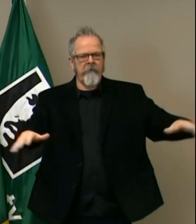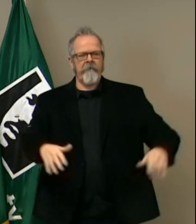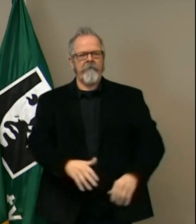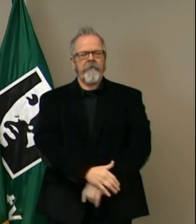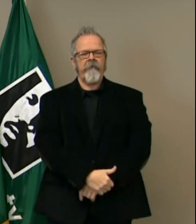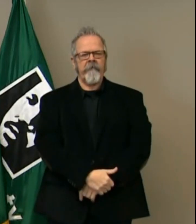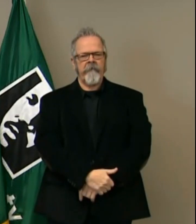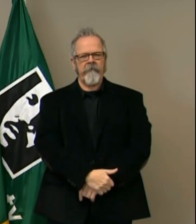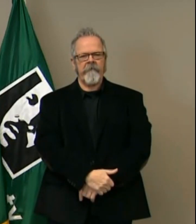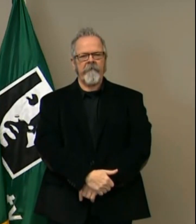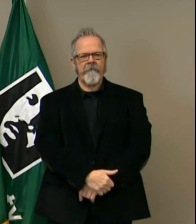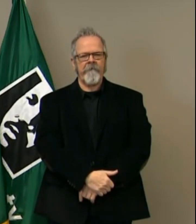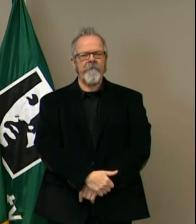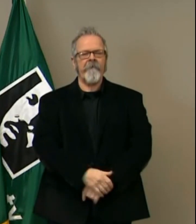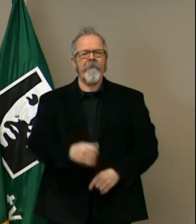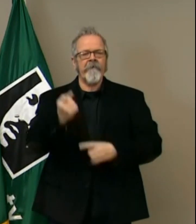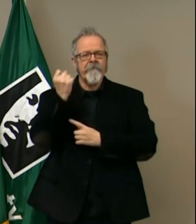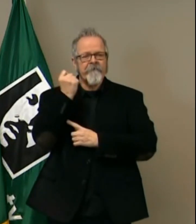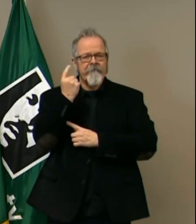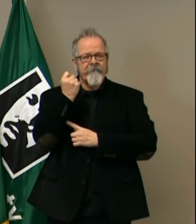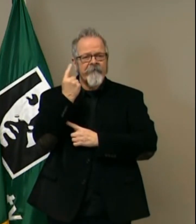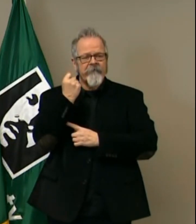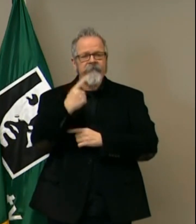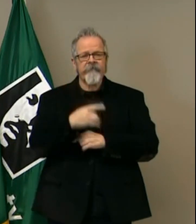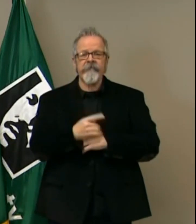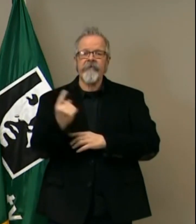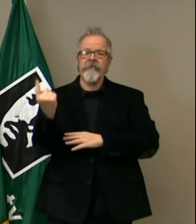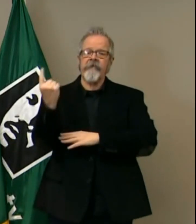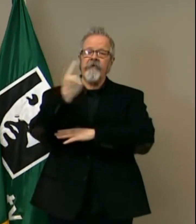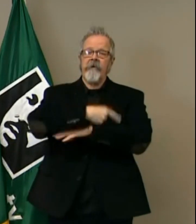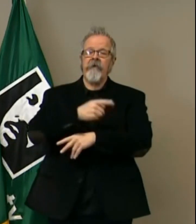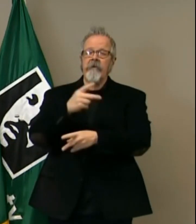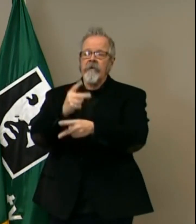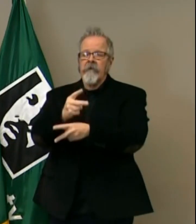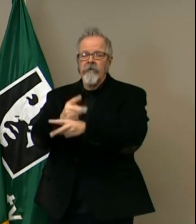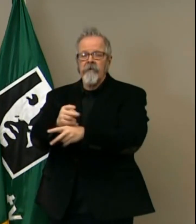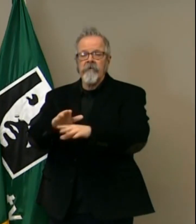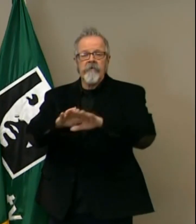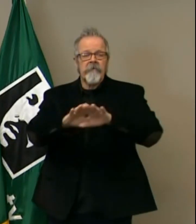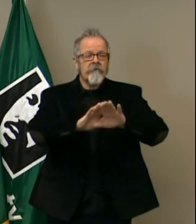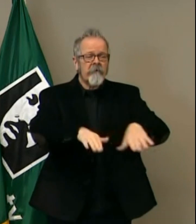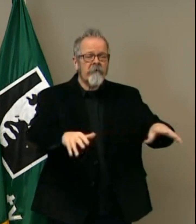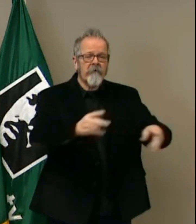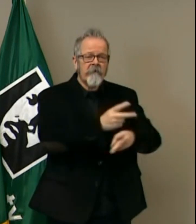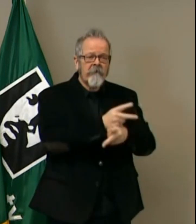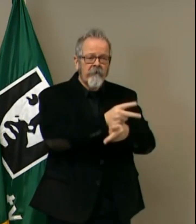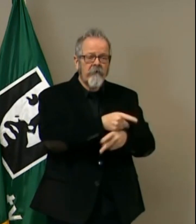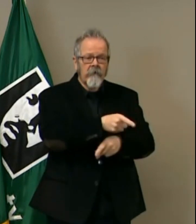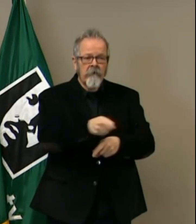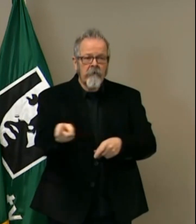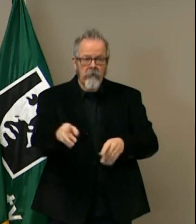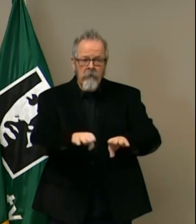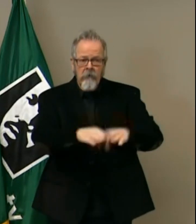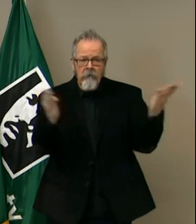programs for K through 12 convenience stores and banks as I mentioned food or